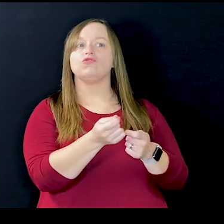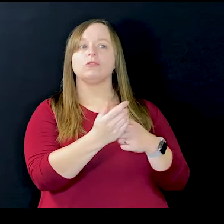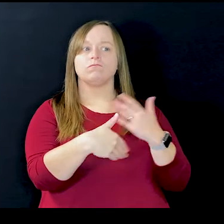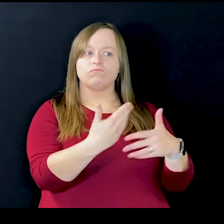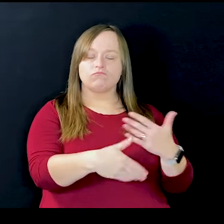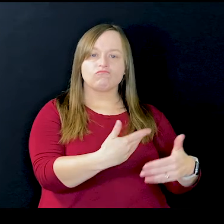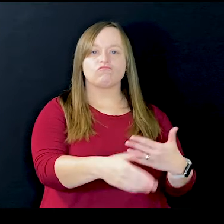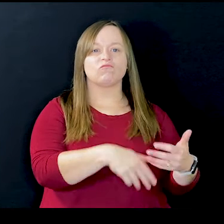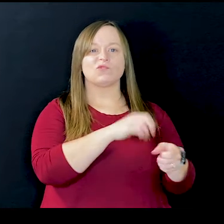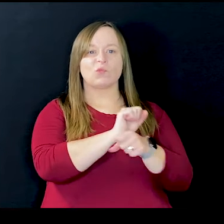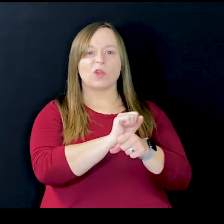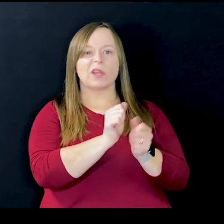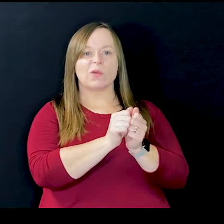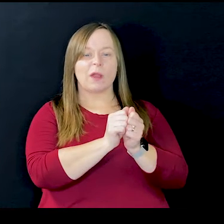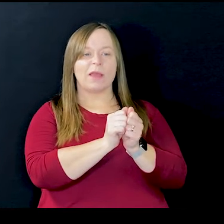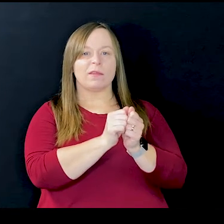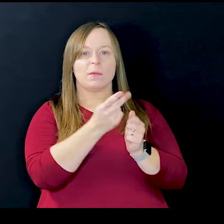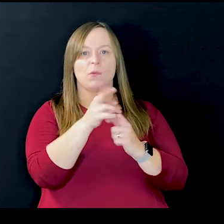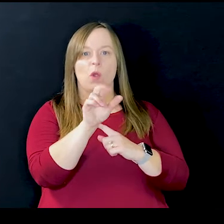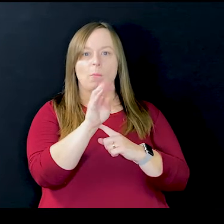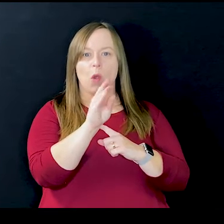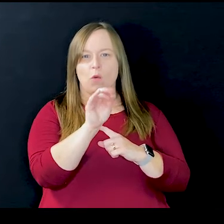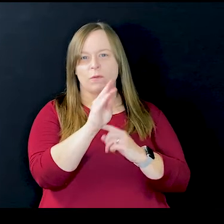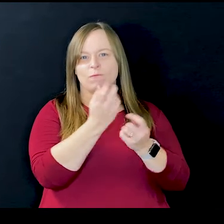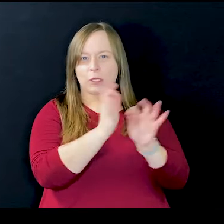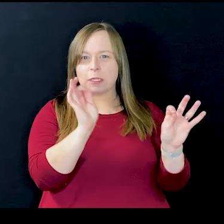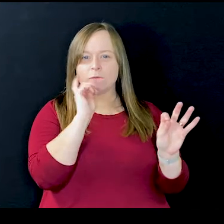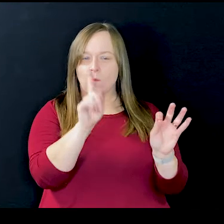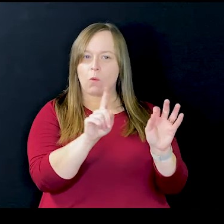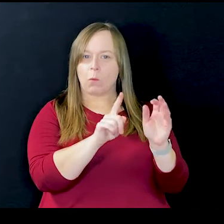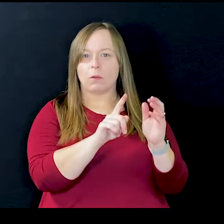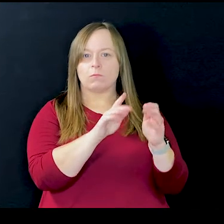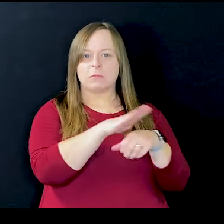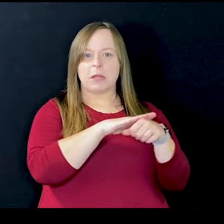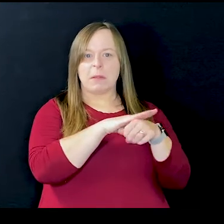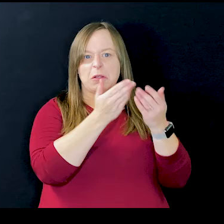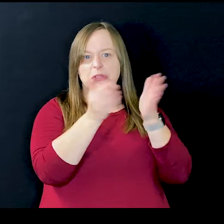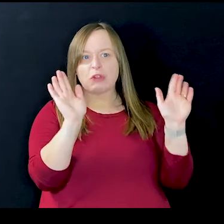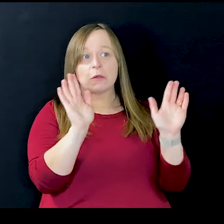in kind of working pro-bono for Native Americans in general.